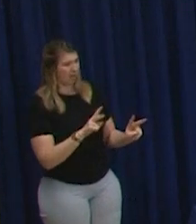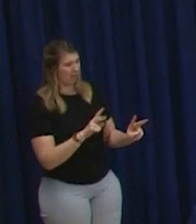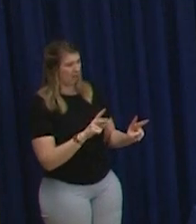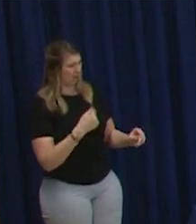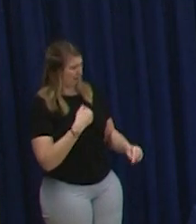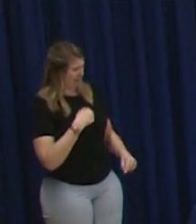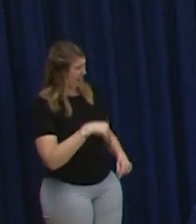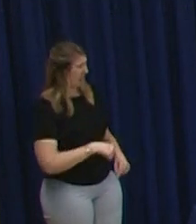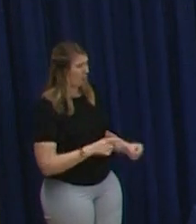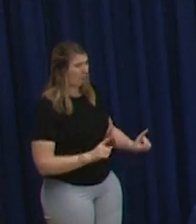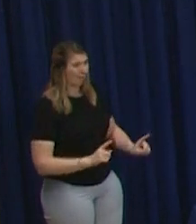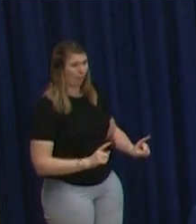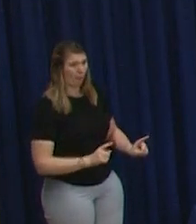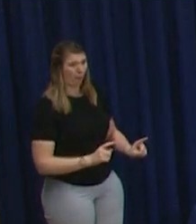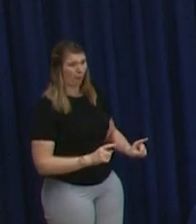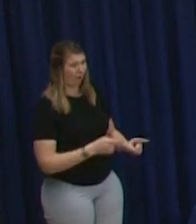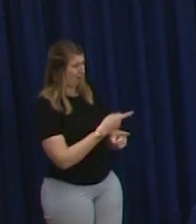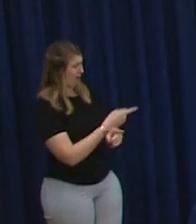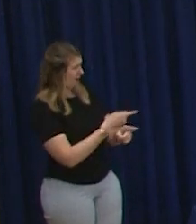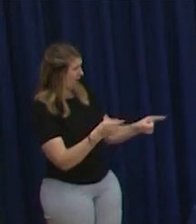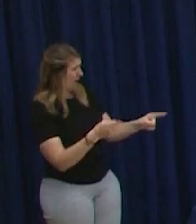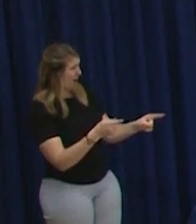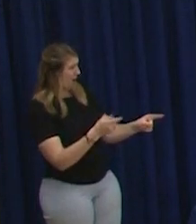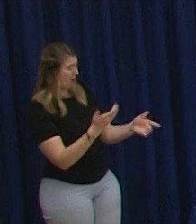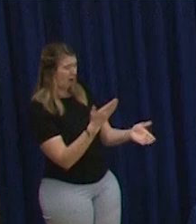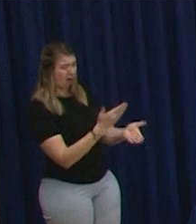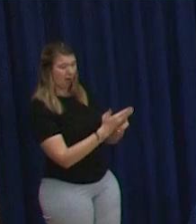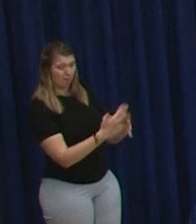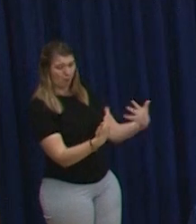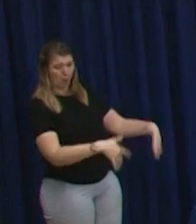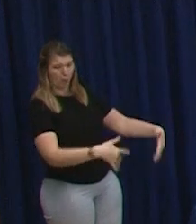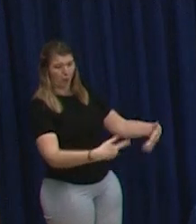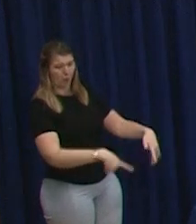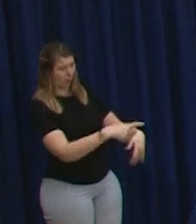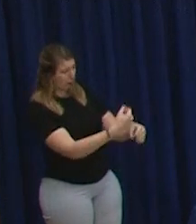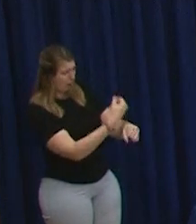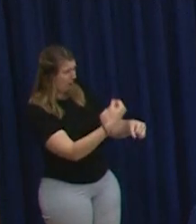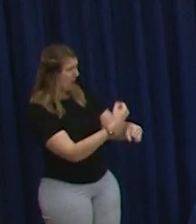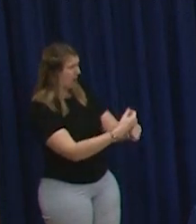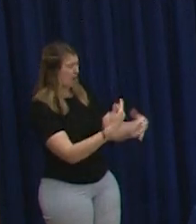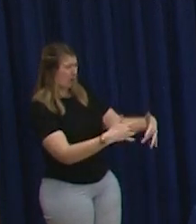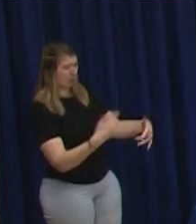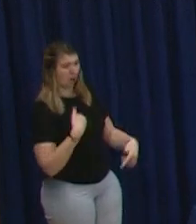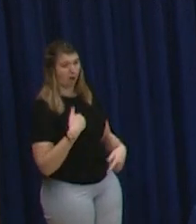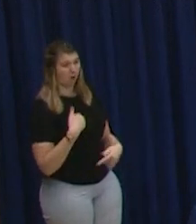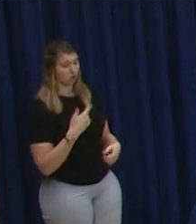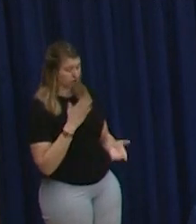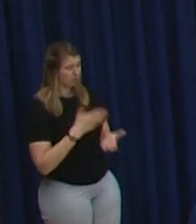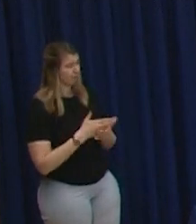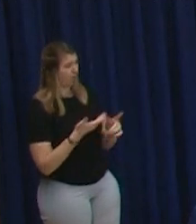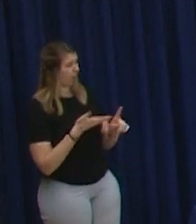I doing here, they've made amazing things, I just went where I was sent' and Neil Gaiman said 'yes,